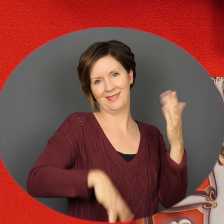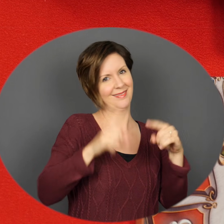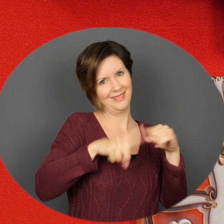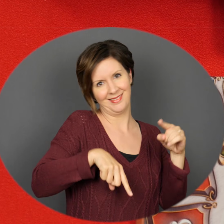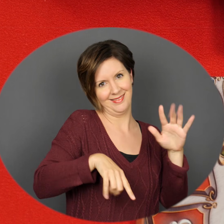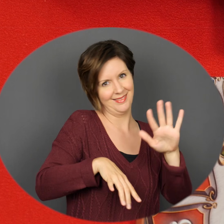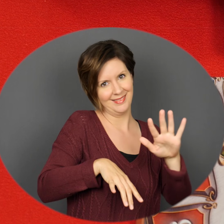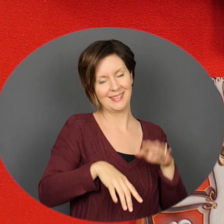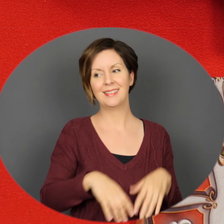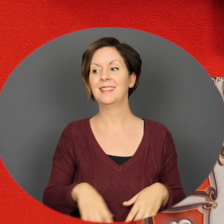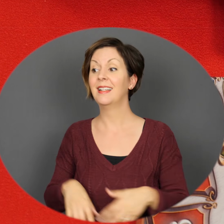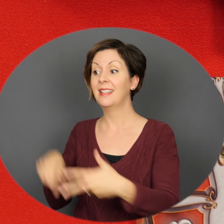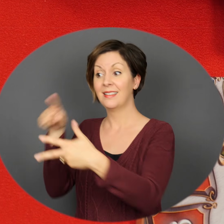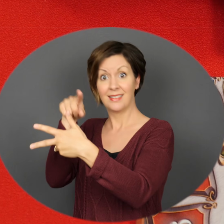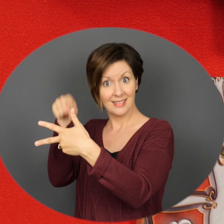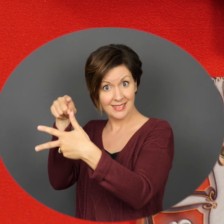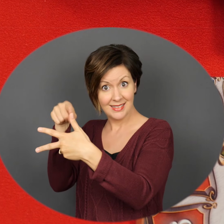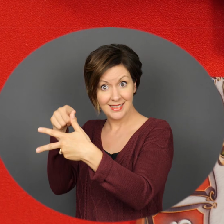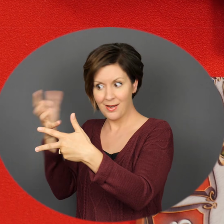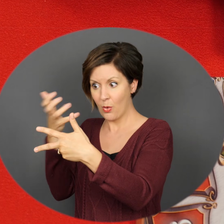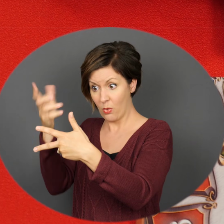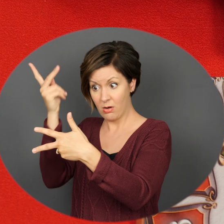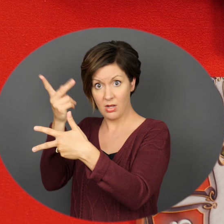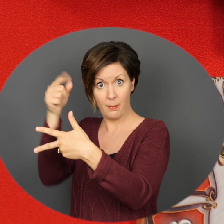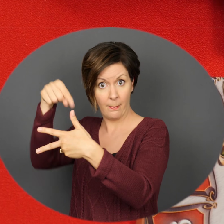discard an old destination card that you already had in hand.